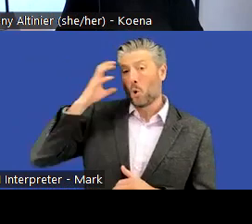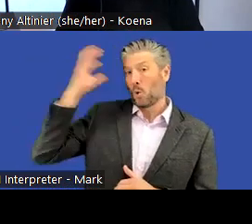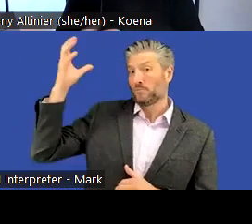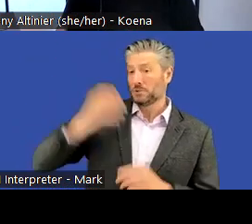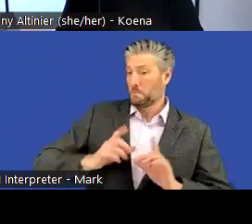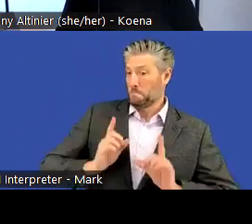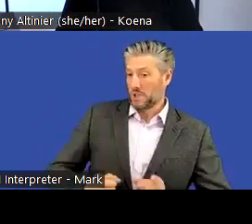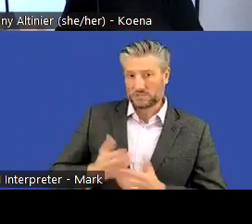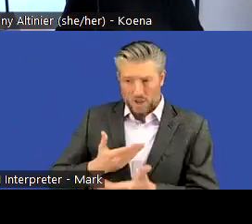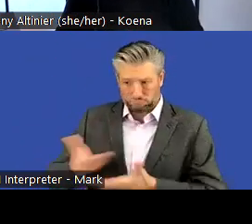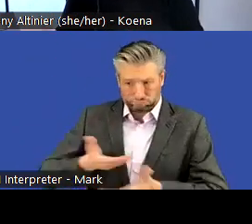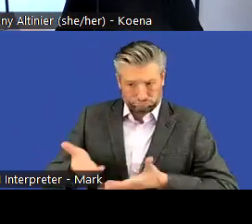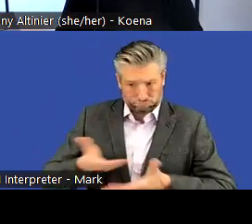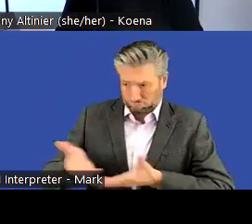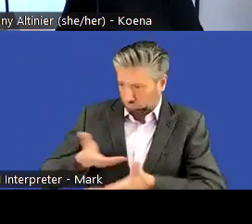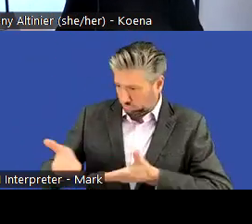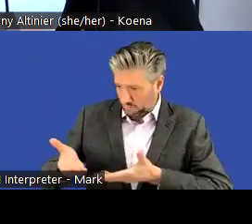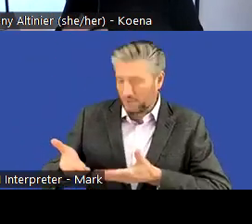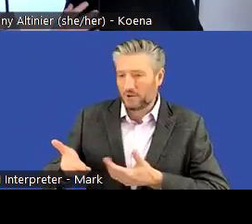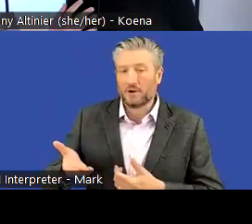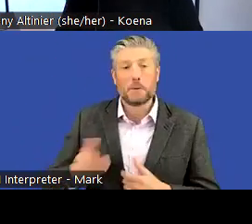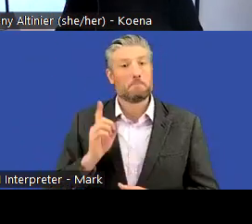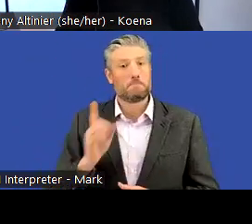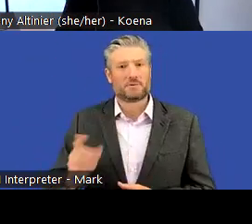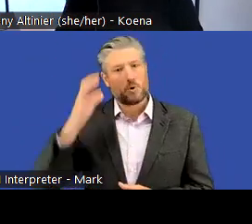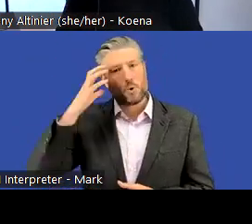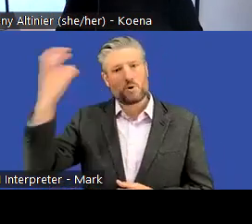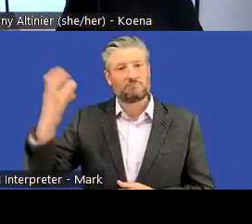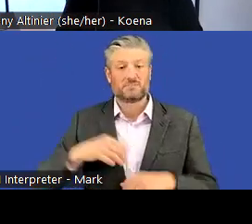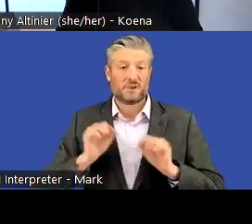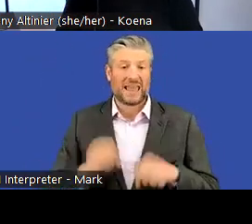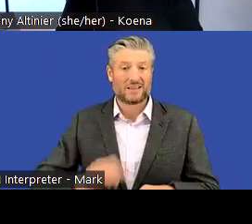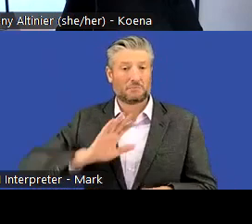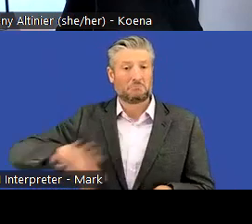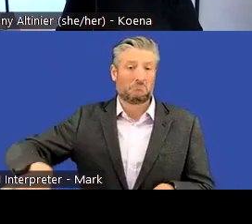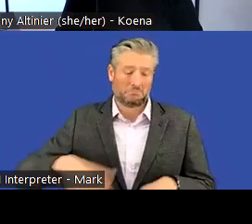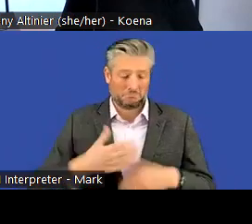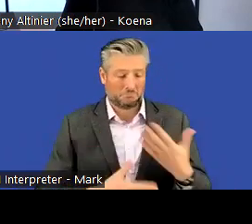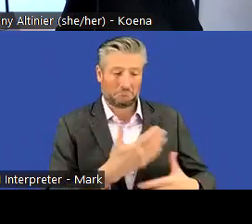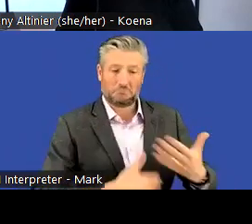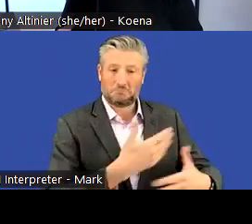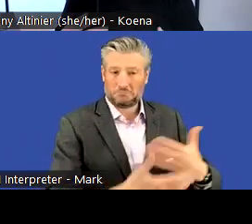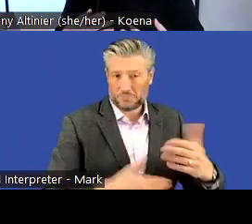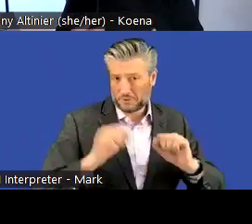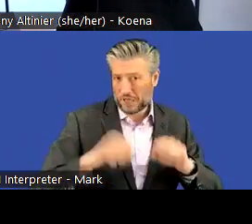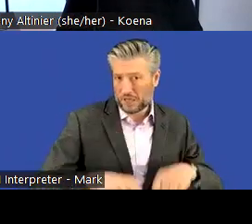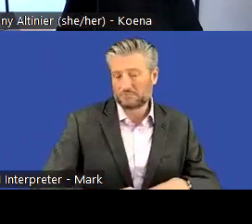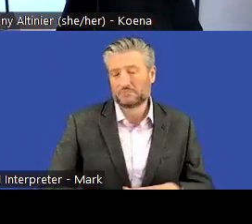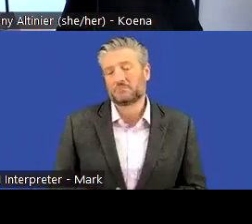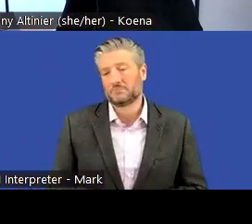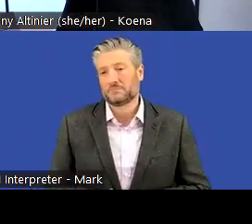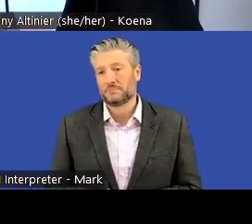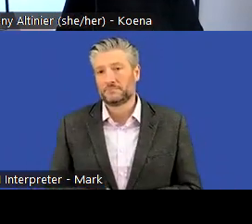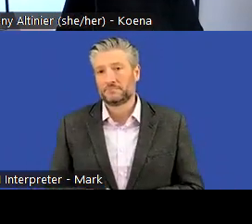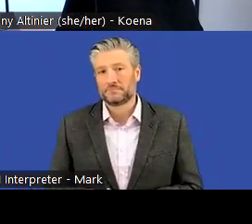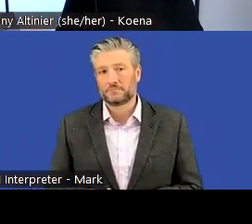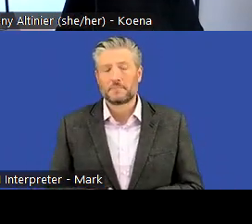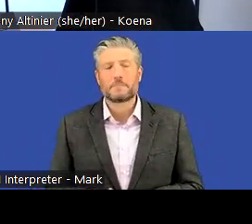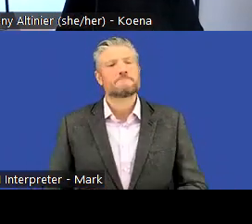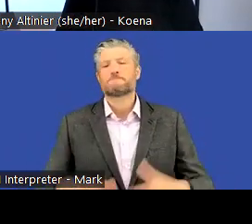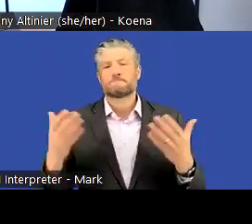They both said the decree was a bad one, but they published it anyway.